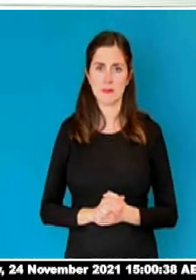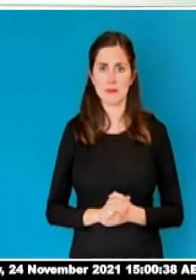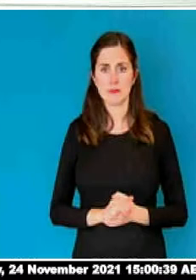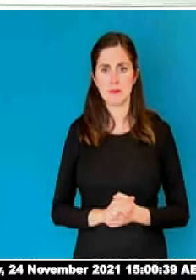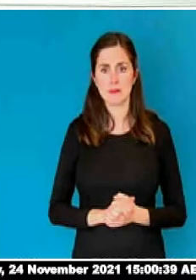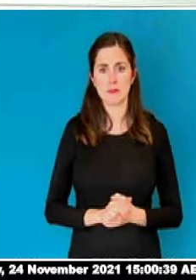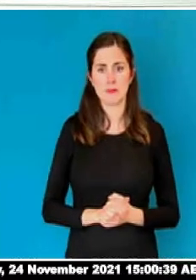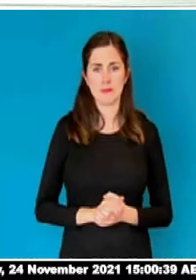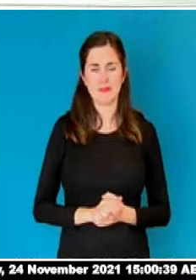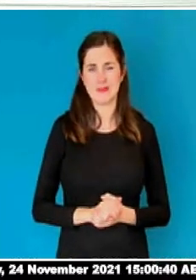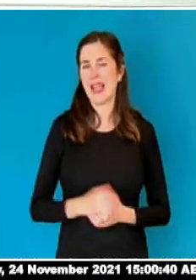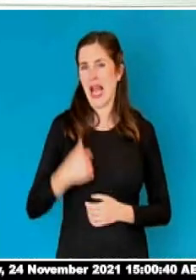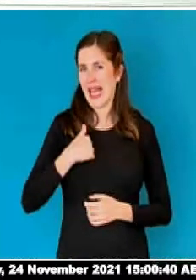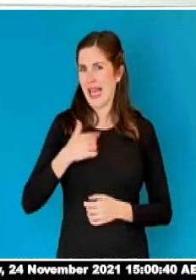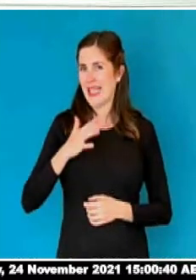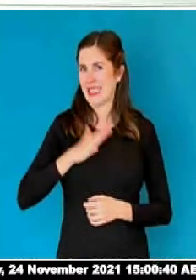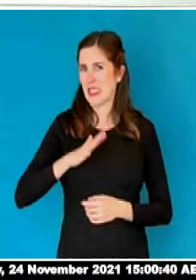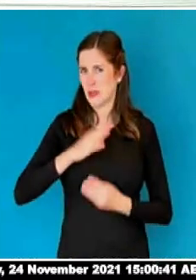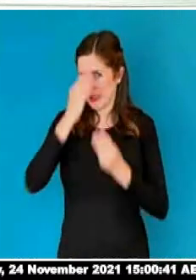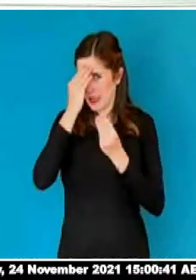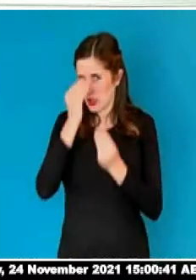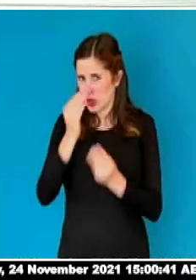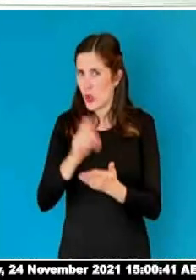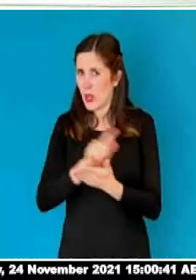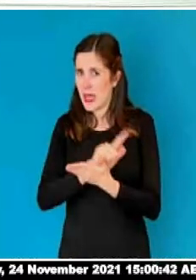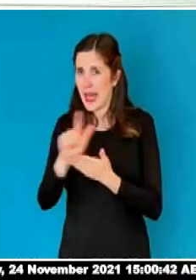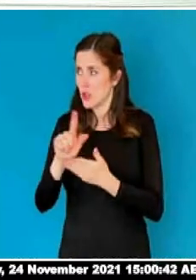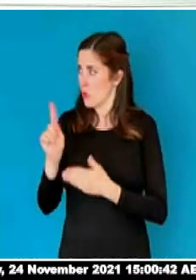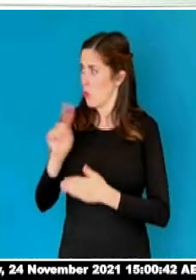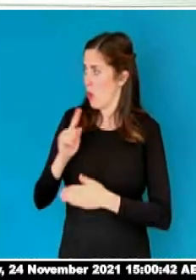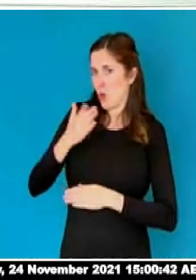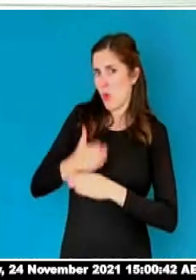on notice to provide specific detail of the work that has been undertaken in the